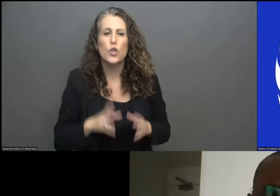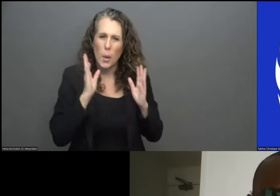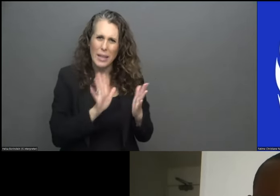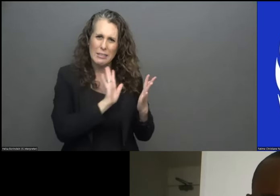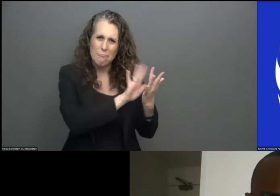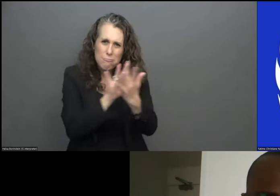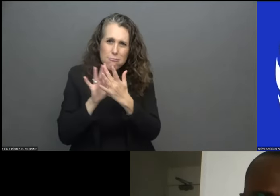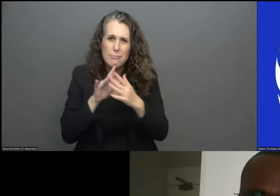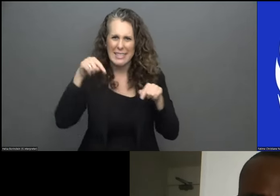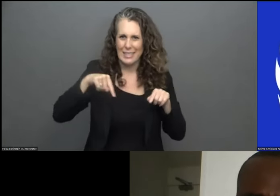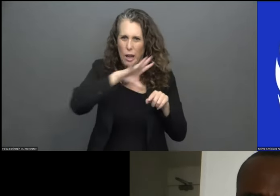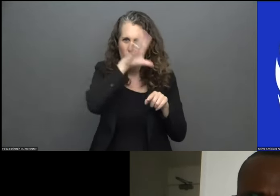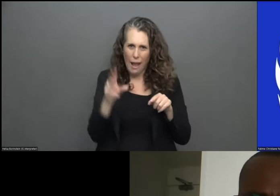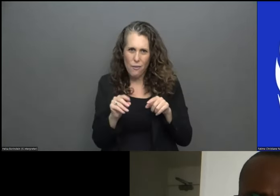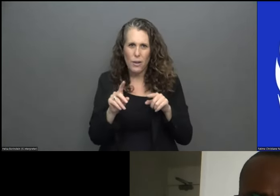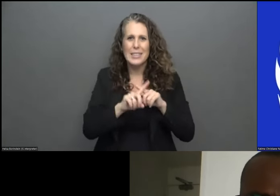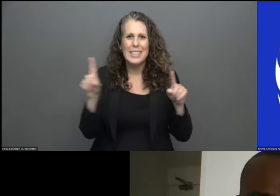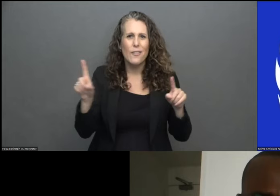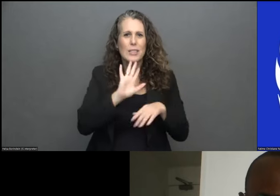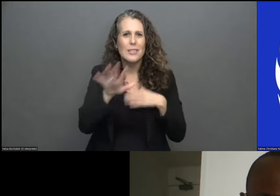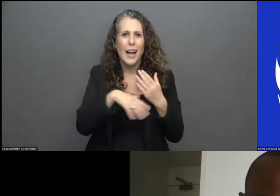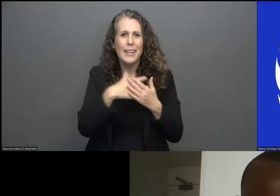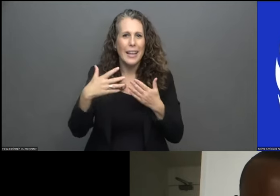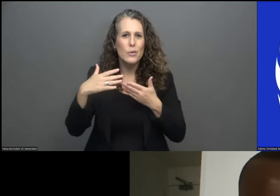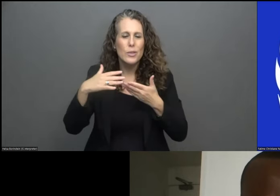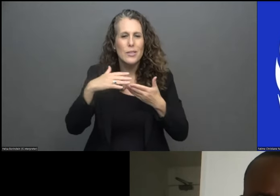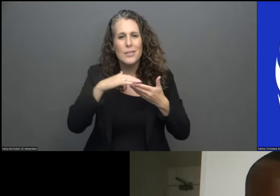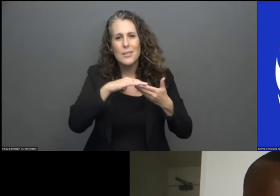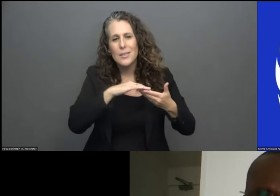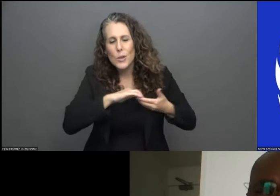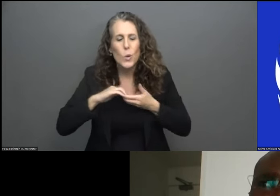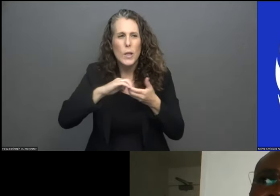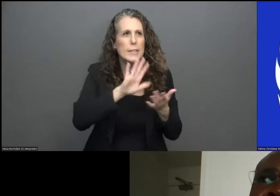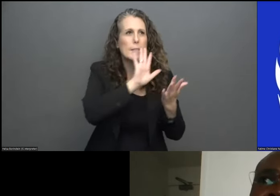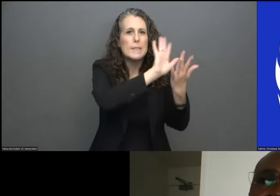to reach out, probably. The organizers will give out my email so that we able to be able